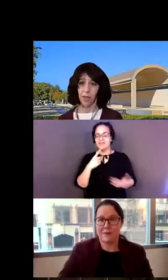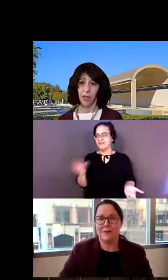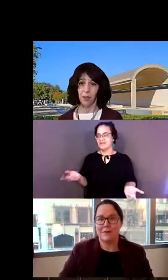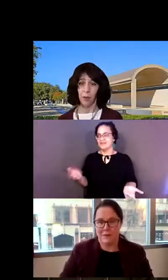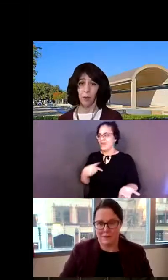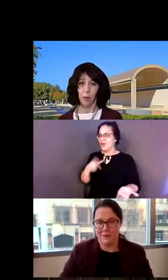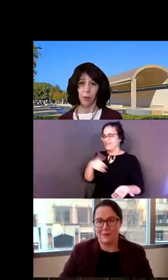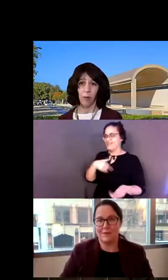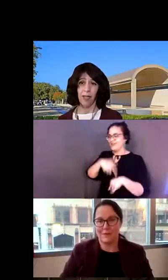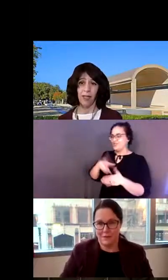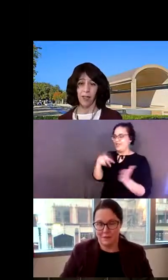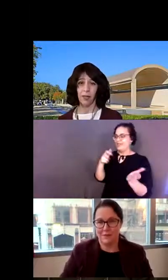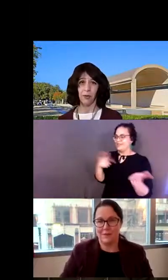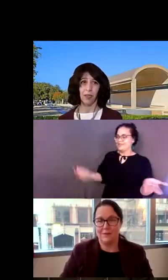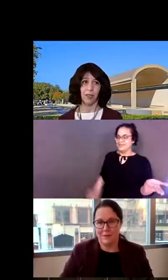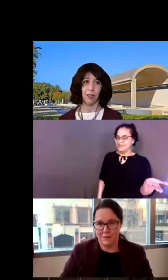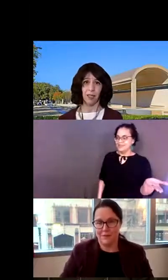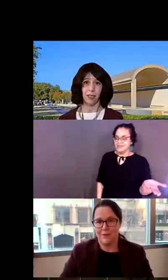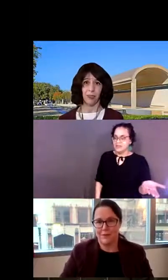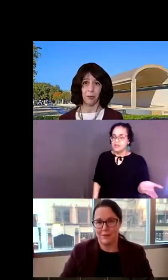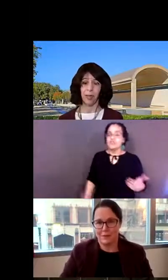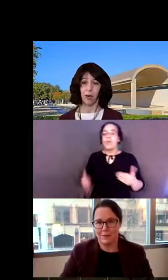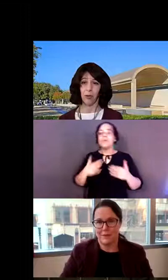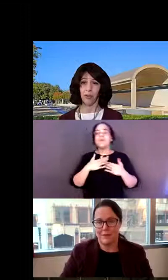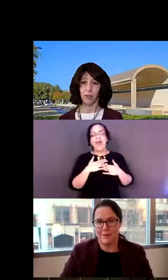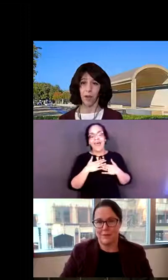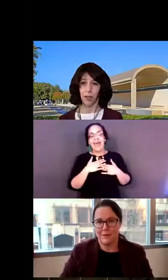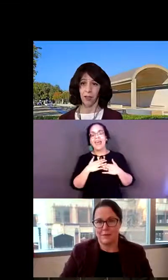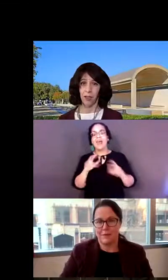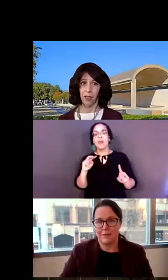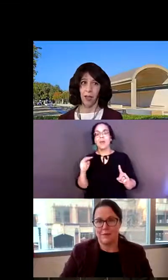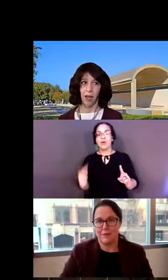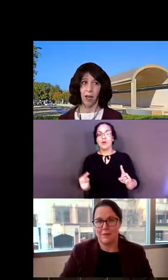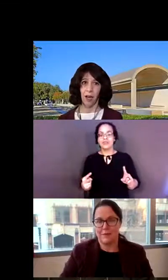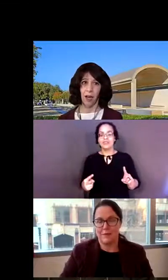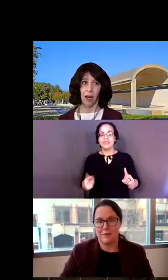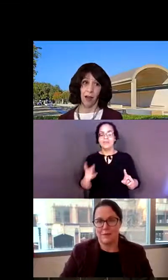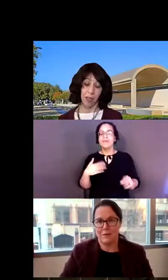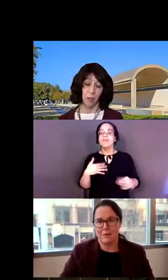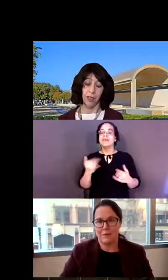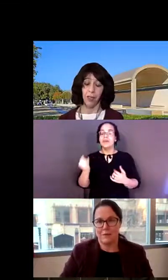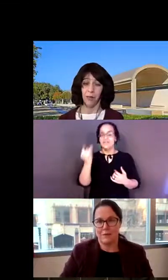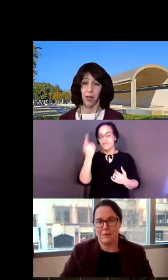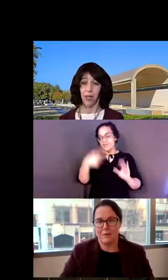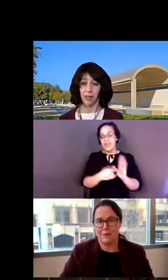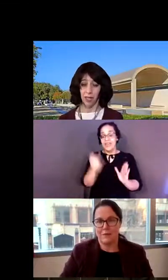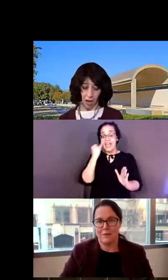And so my analogy for this is if my house is on fire